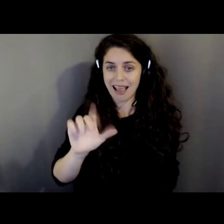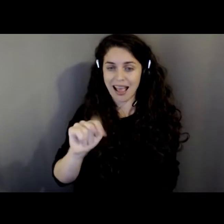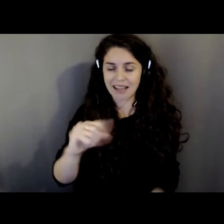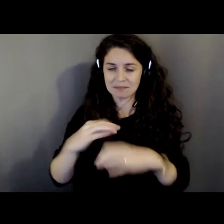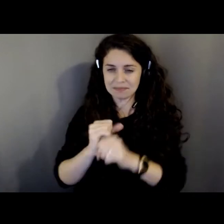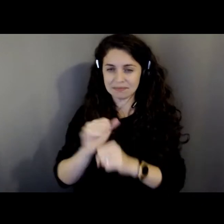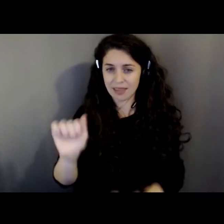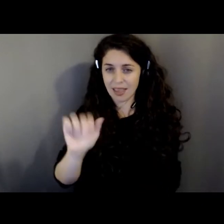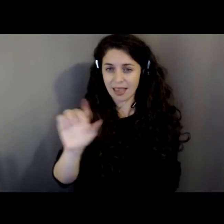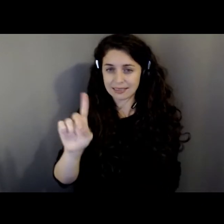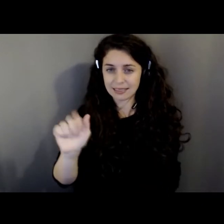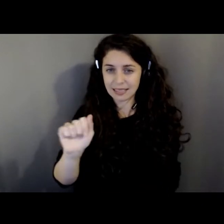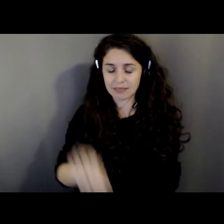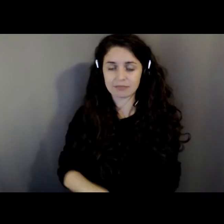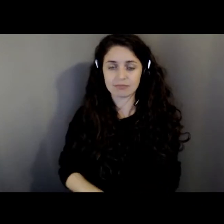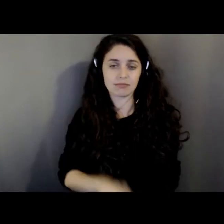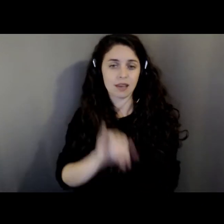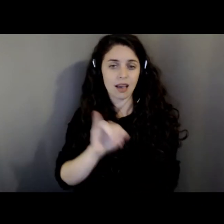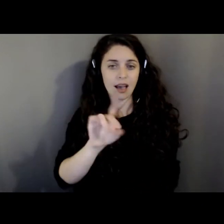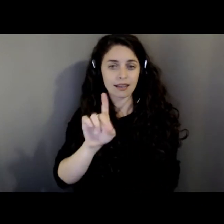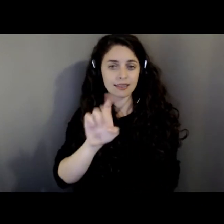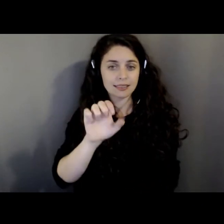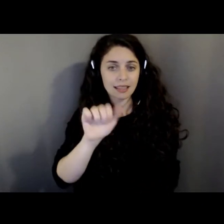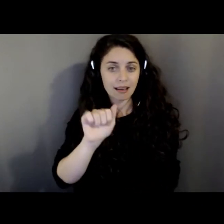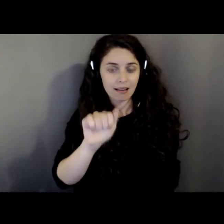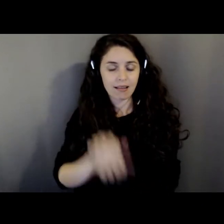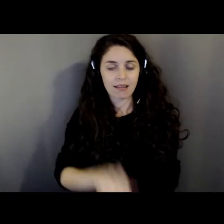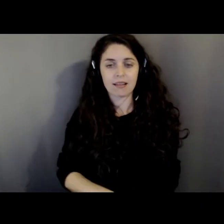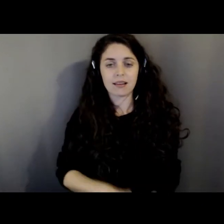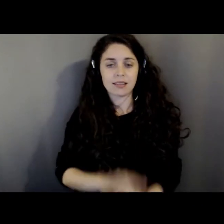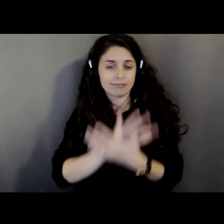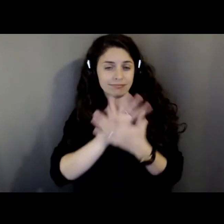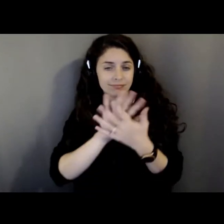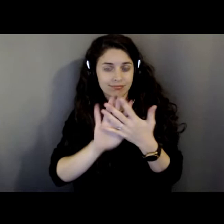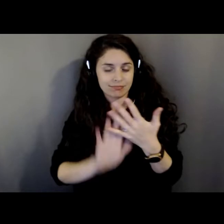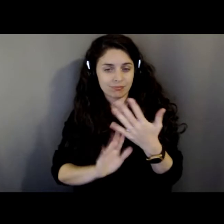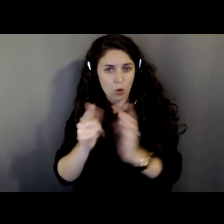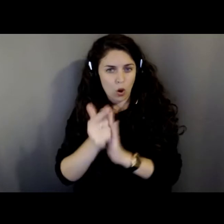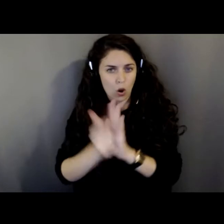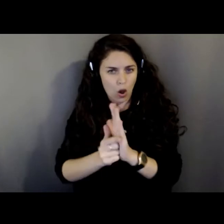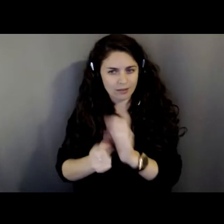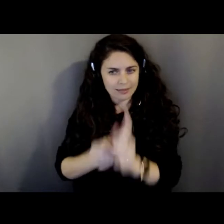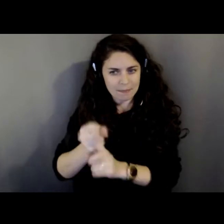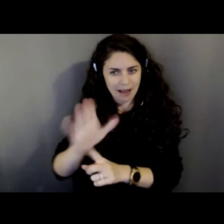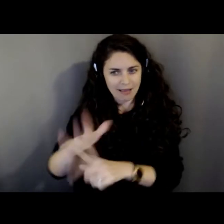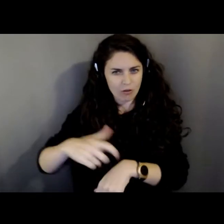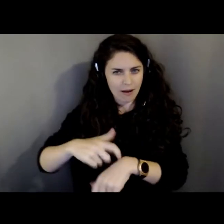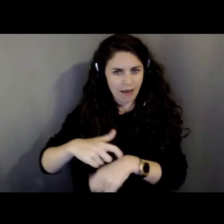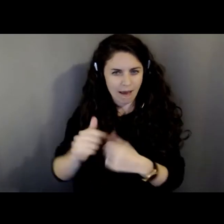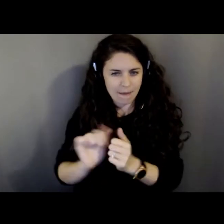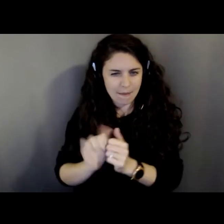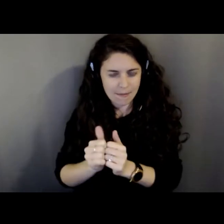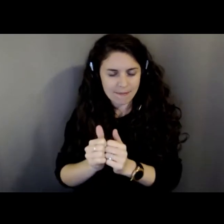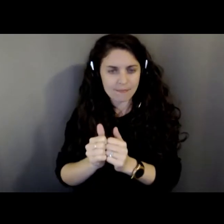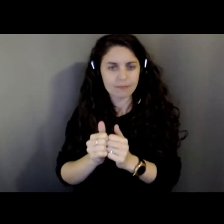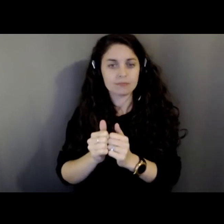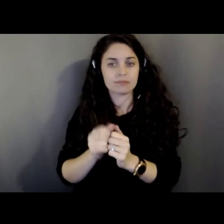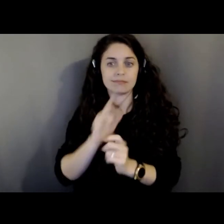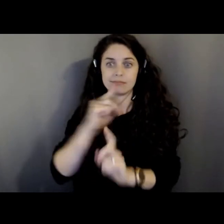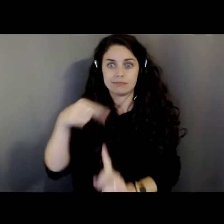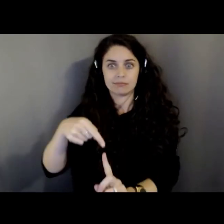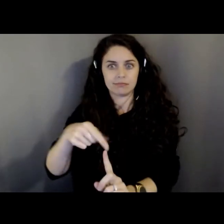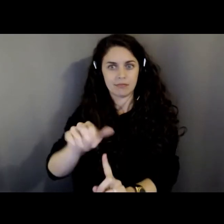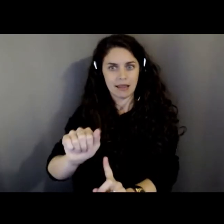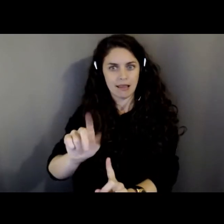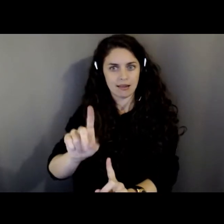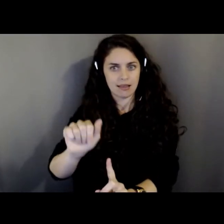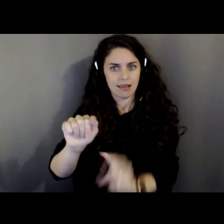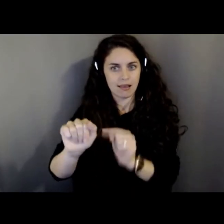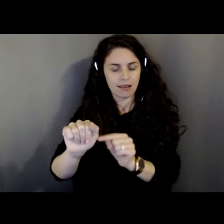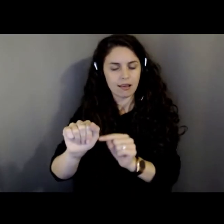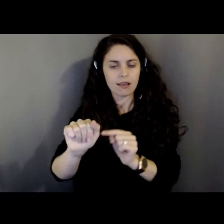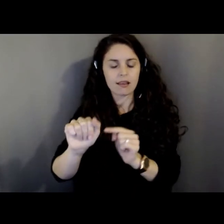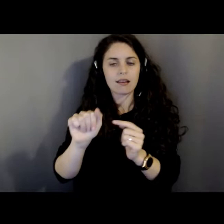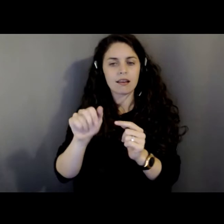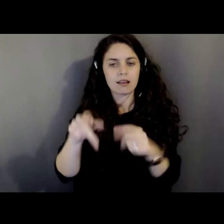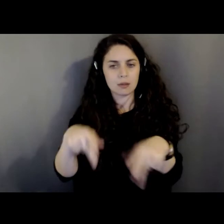IDEA, and how those laws impact their time, specifically that the ADA allows or provides